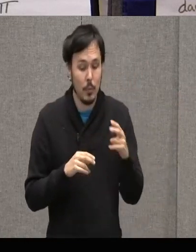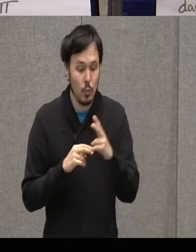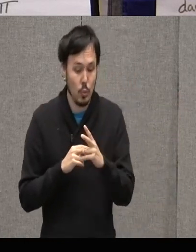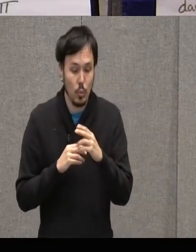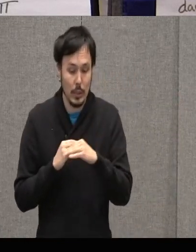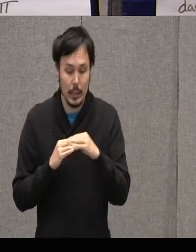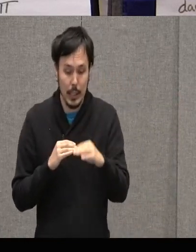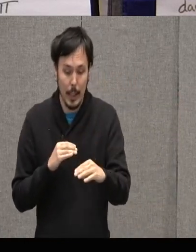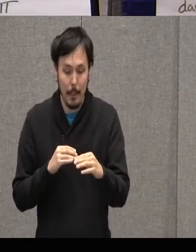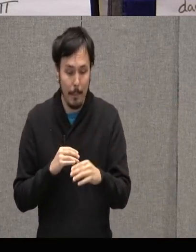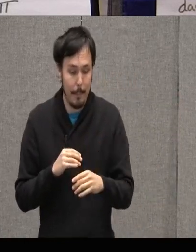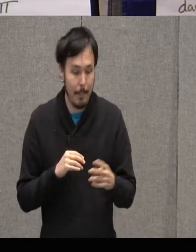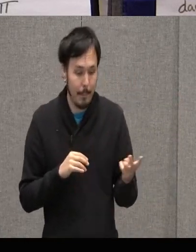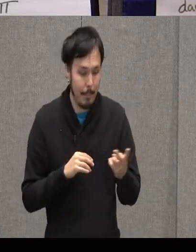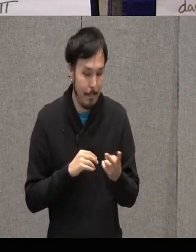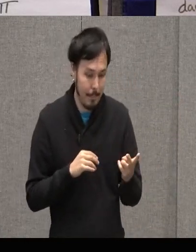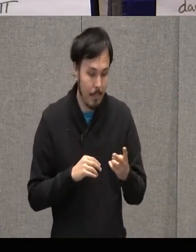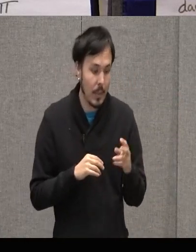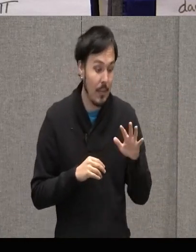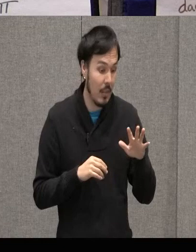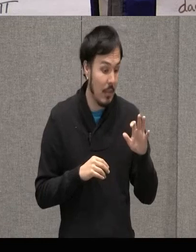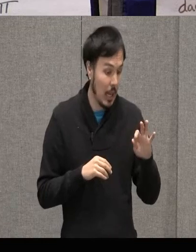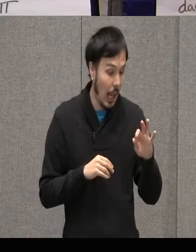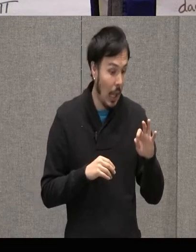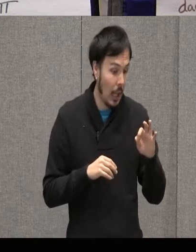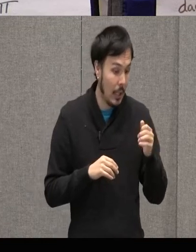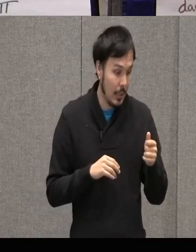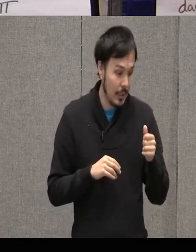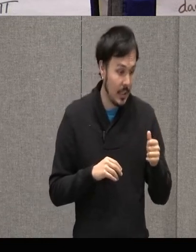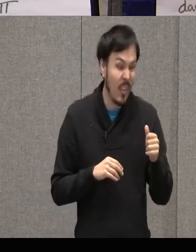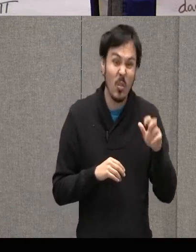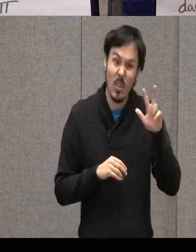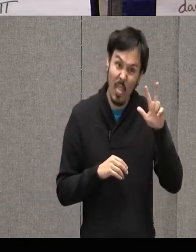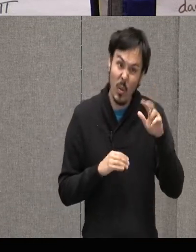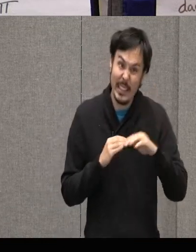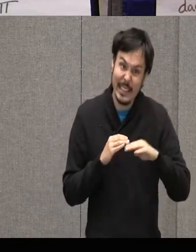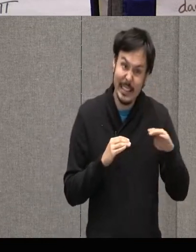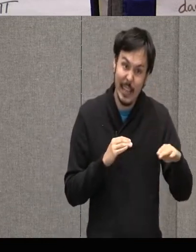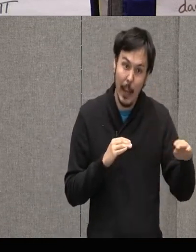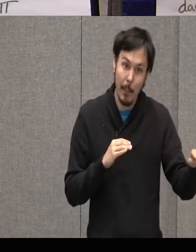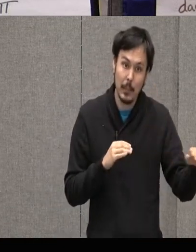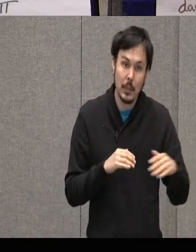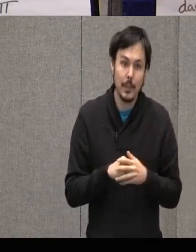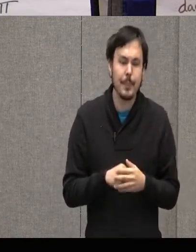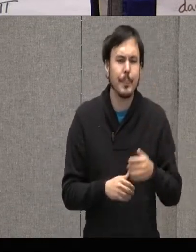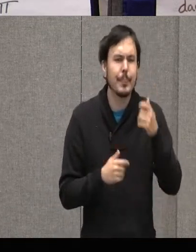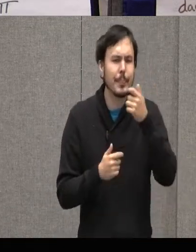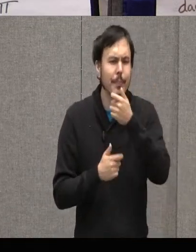We tried 59 and that was a three step, so it'd be interesting for you